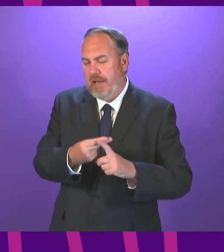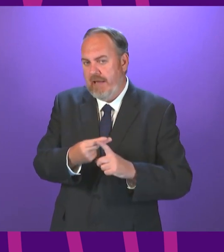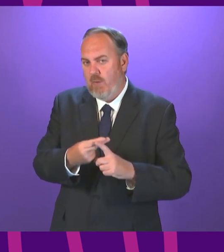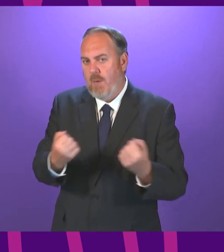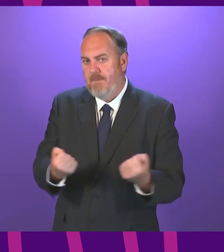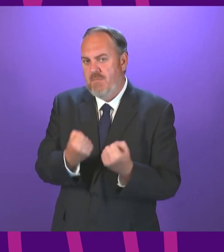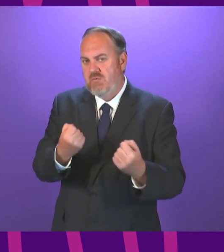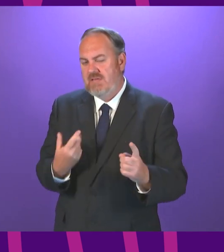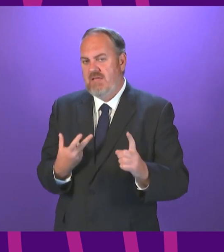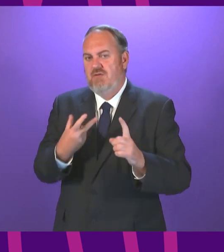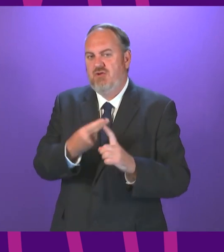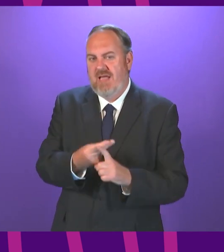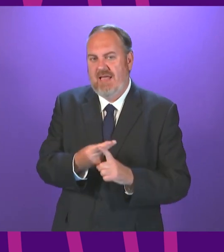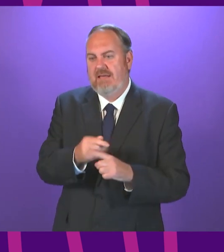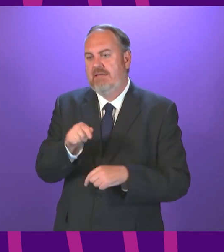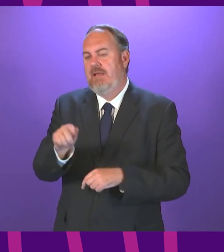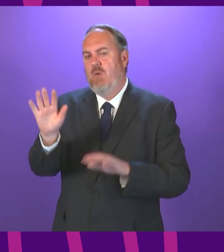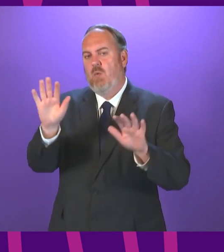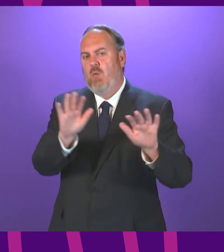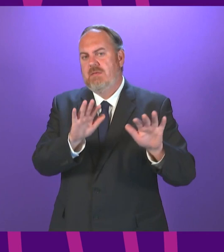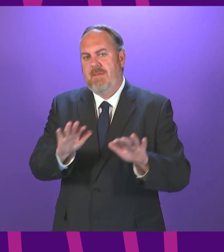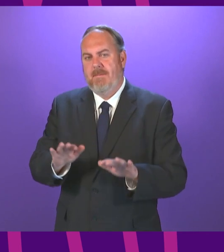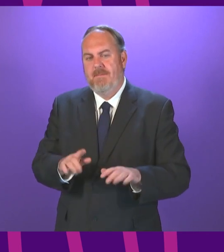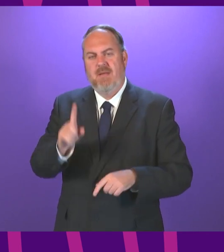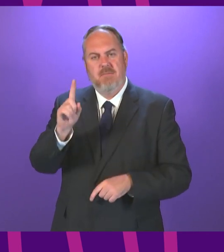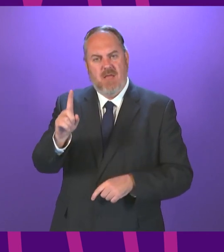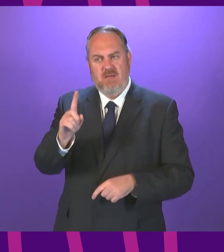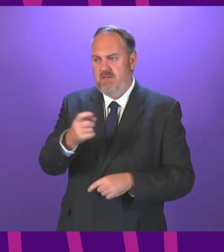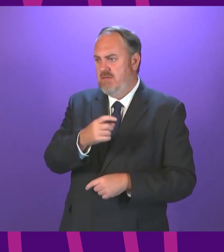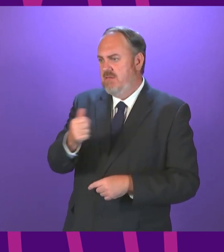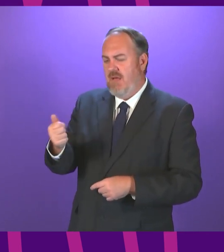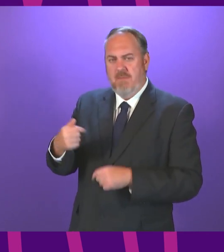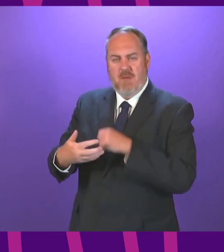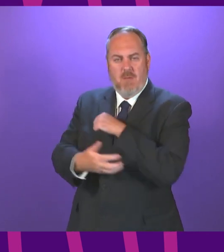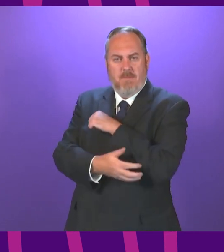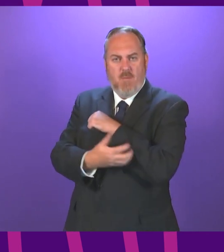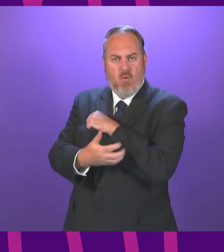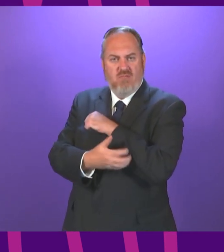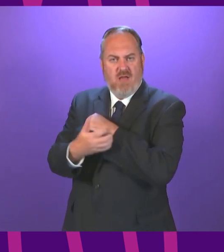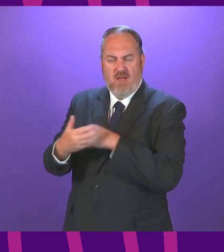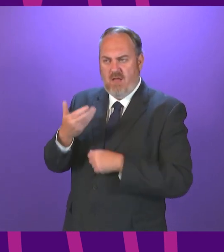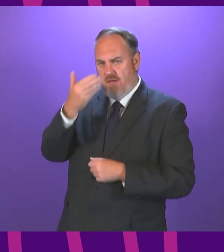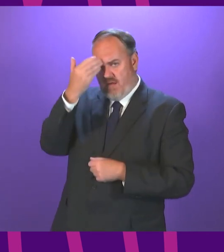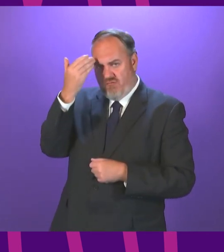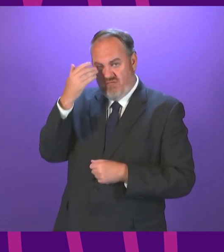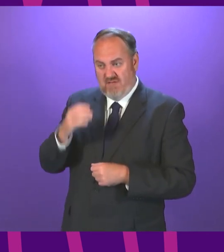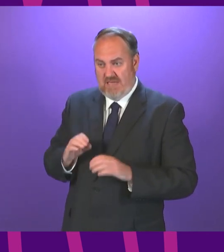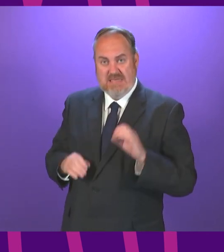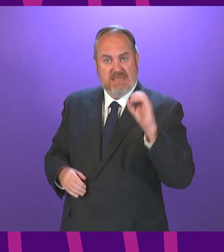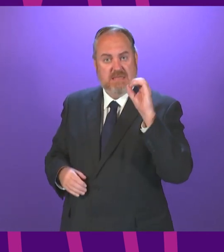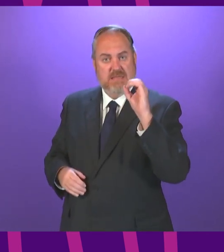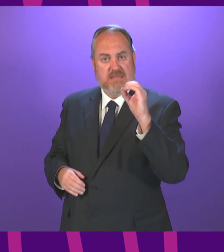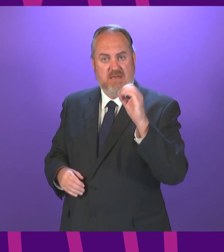but many people in developing countries have not yet had access to any vaccine whatsoever. How do